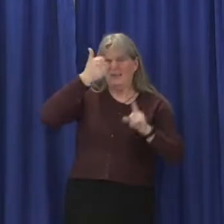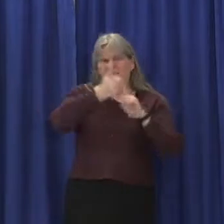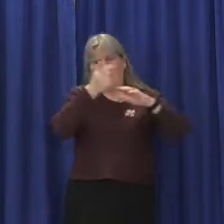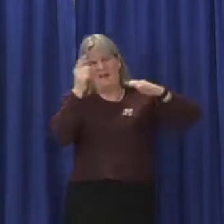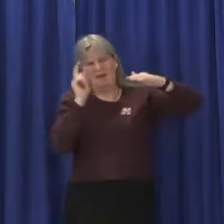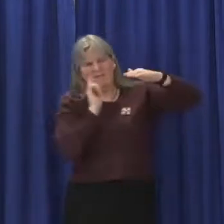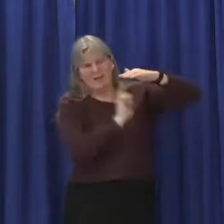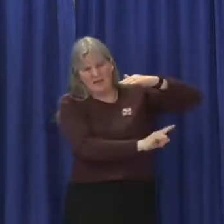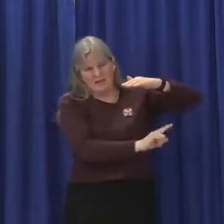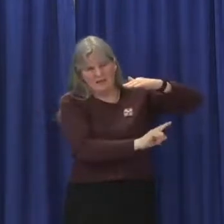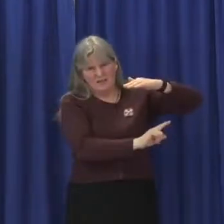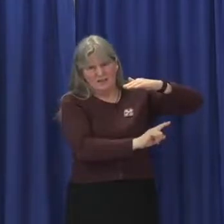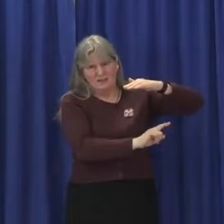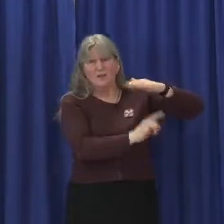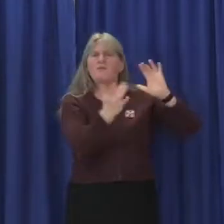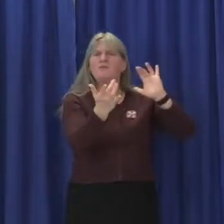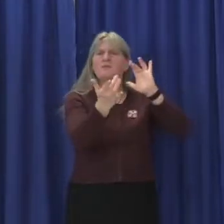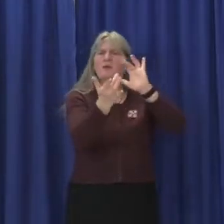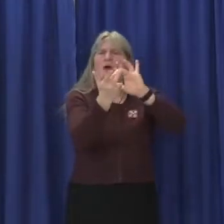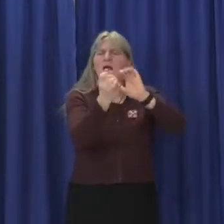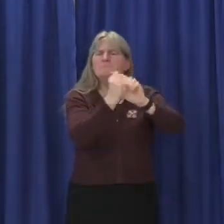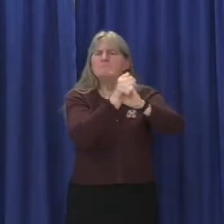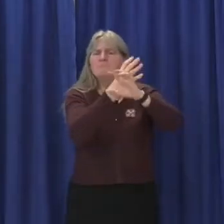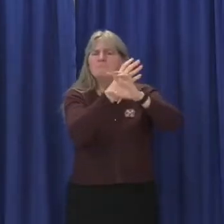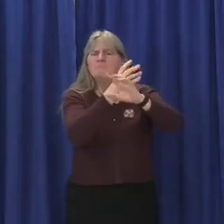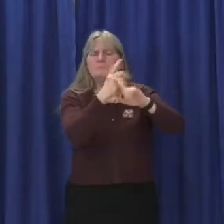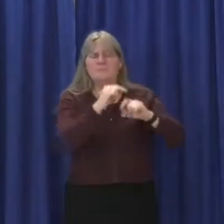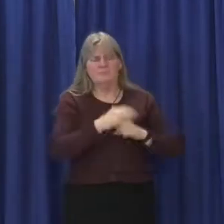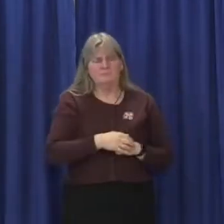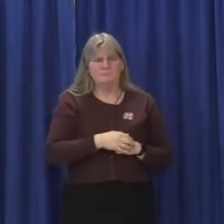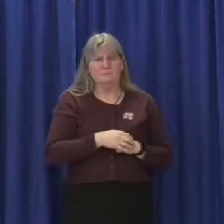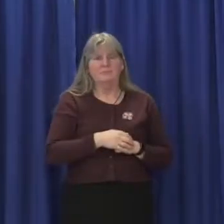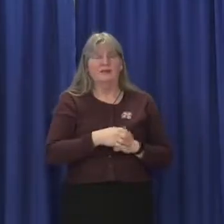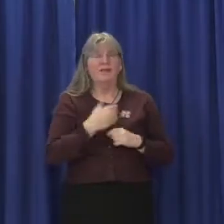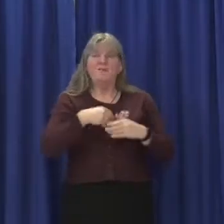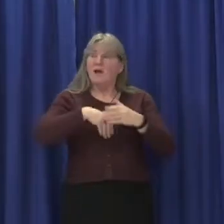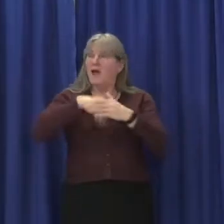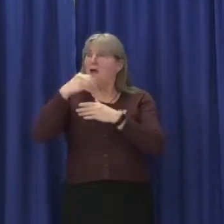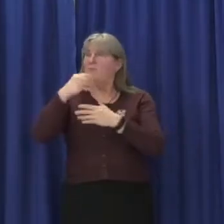socially connected. Please limit your contacts when you are out, and always